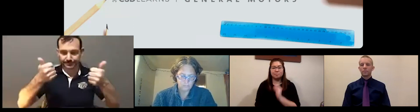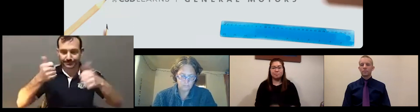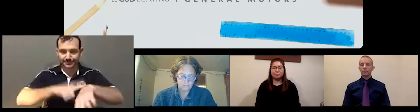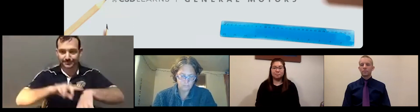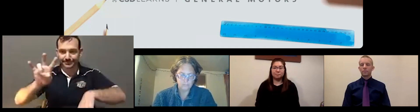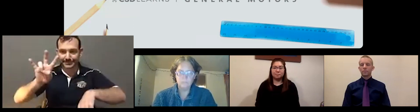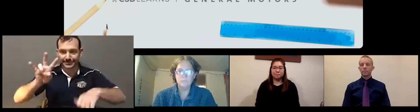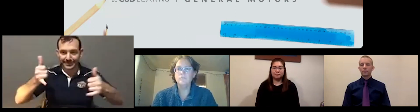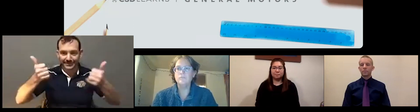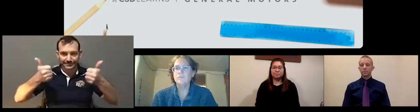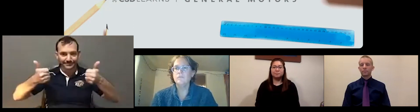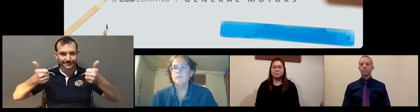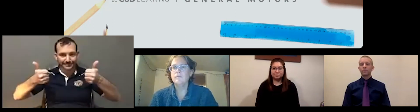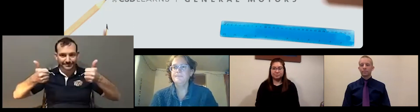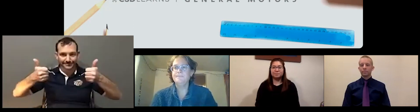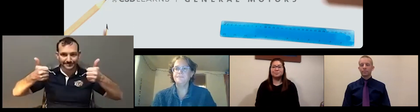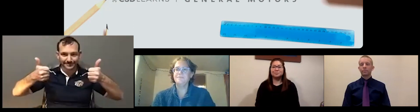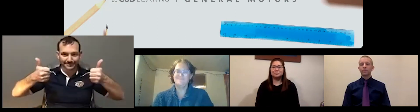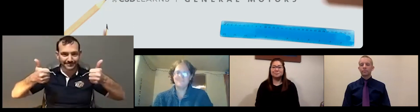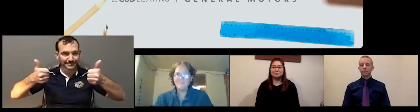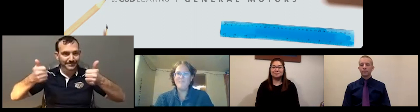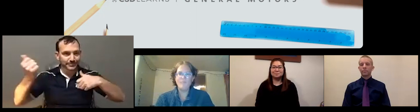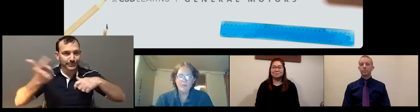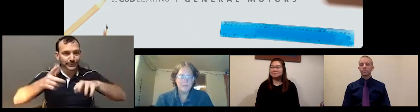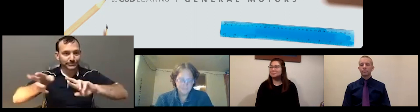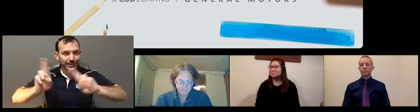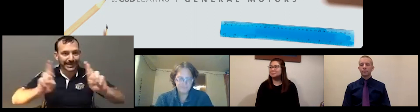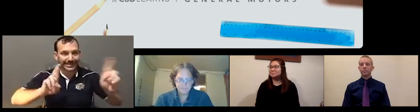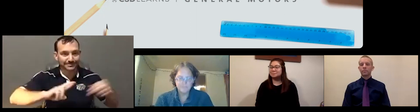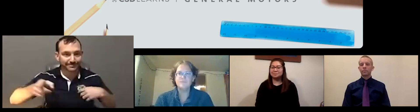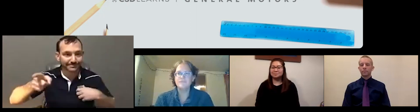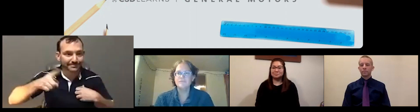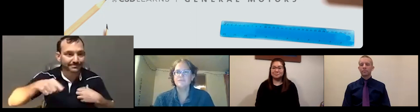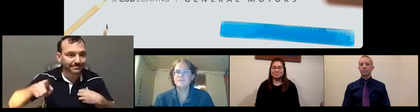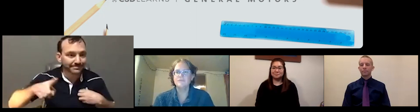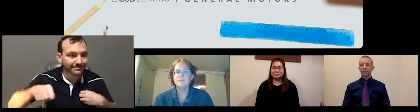[Scott Cohen] Okay, it's 7:00pm now. Are you ready?